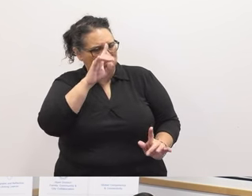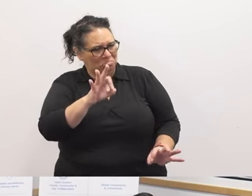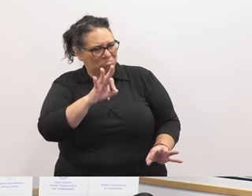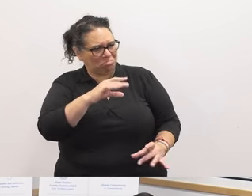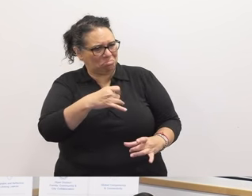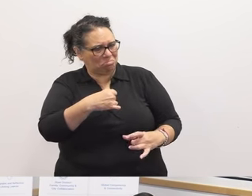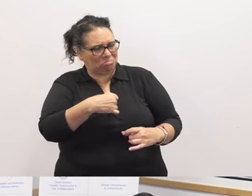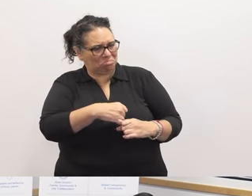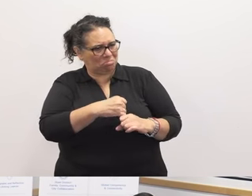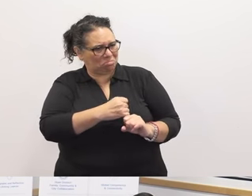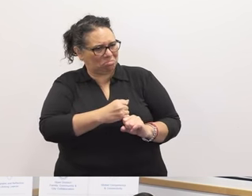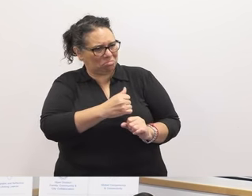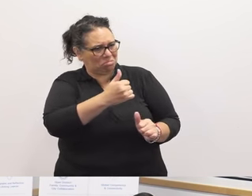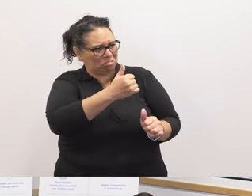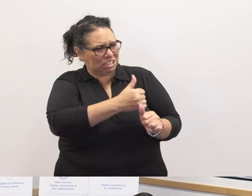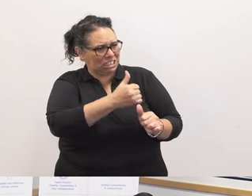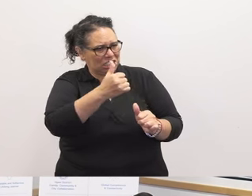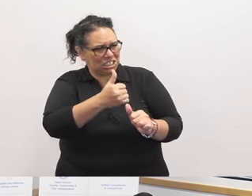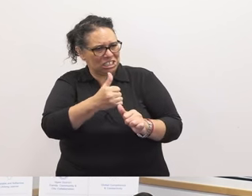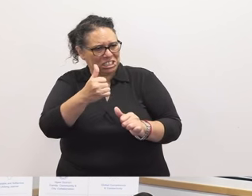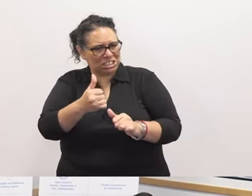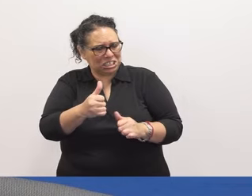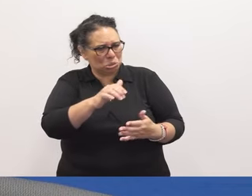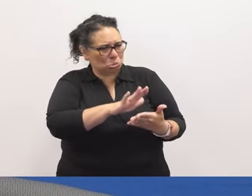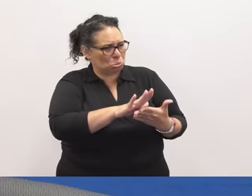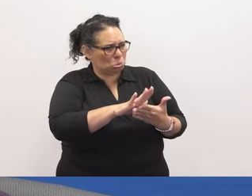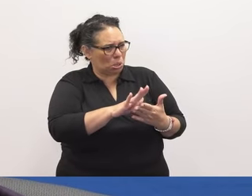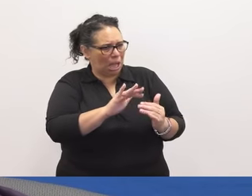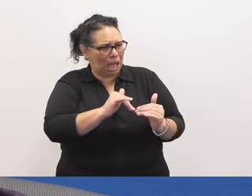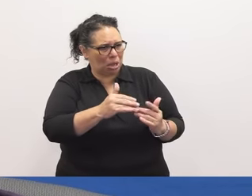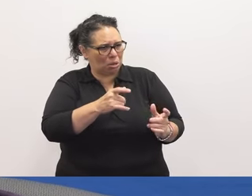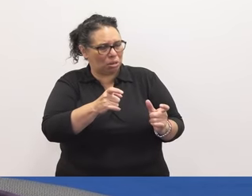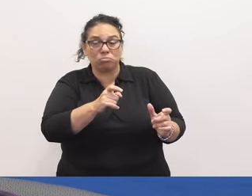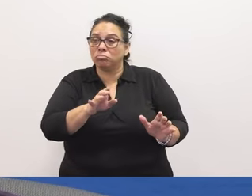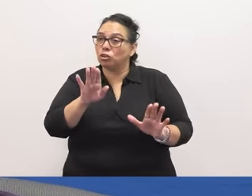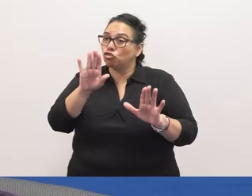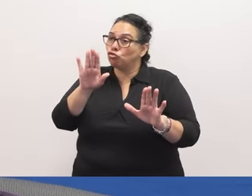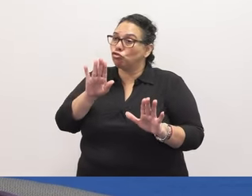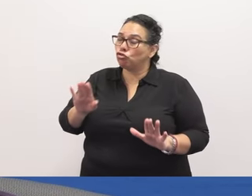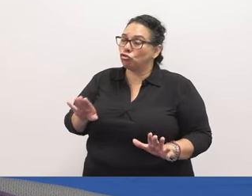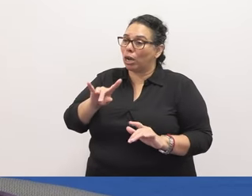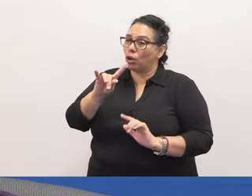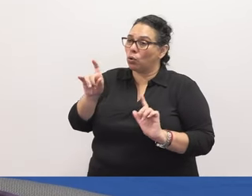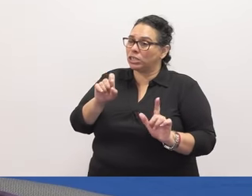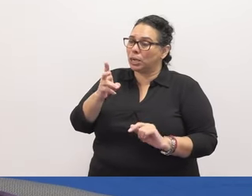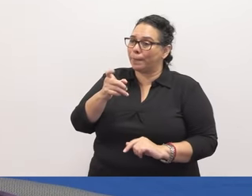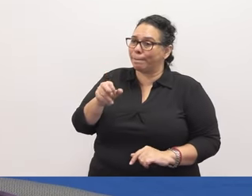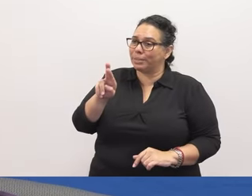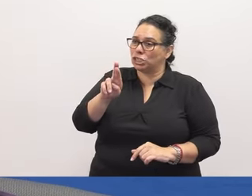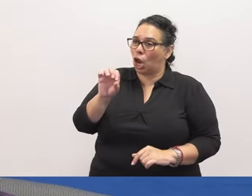as to how to handle these things? Which I think is. [Jill Baker] Yeah, that's a great question Mr. Otto, one of the things that was referenced